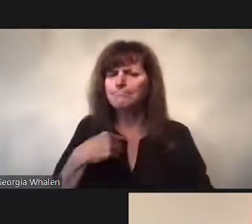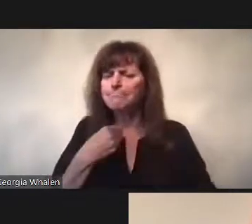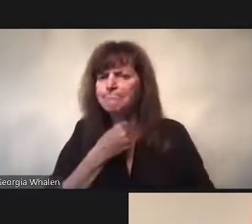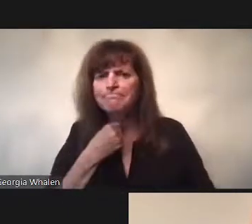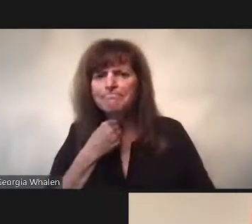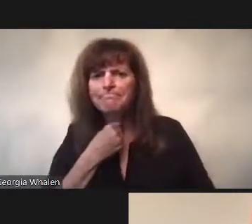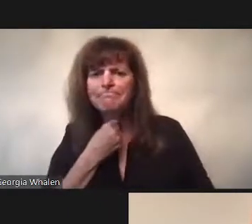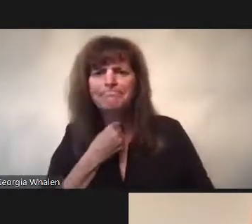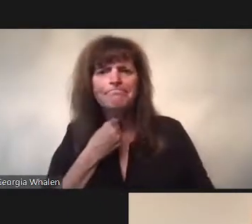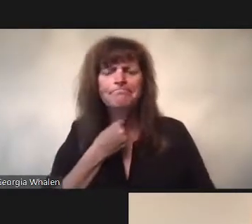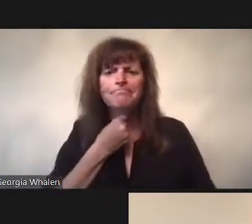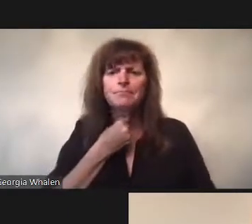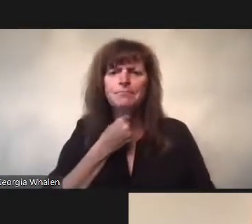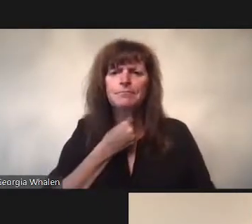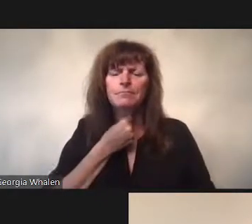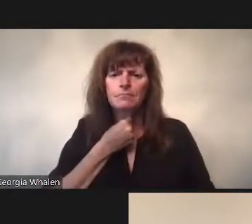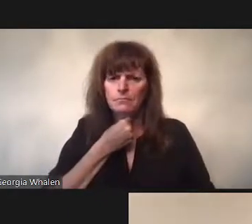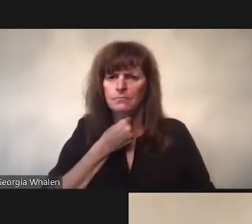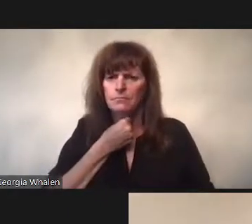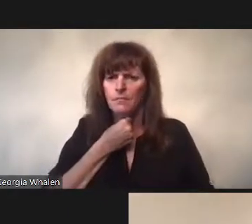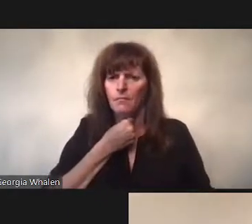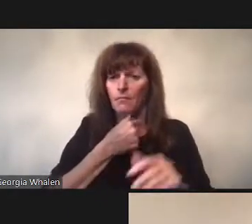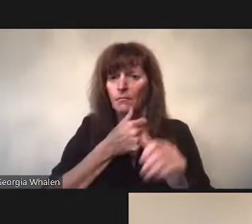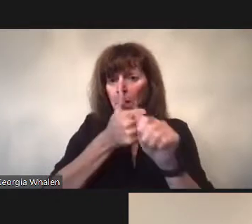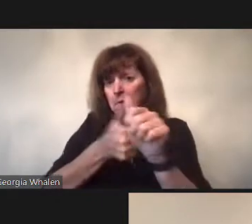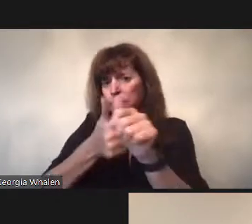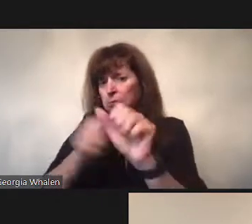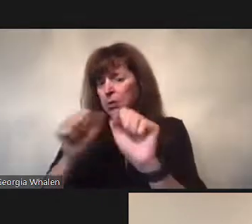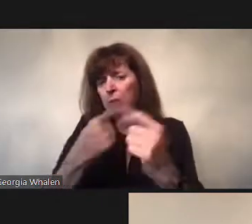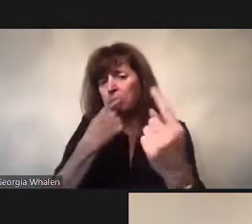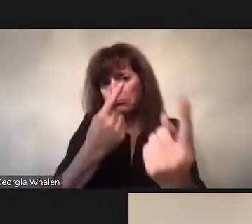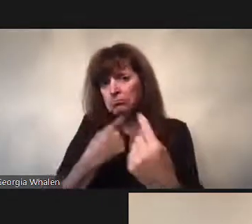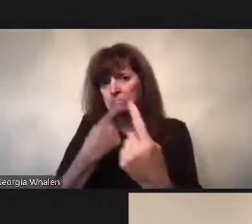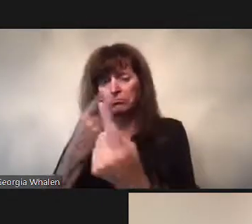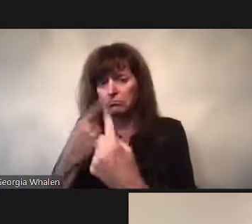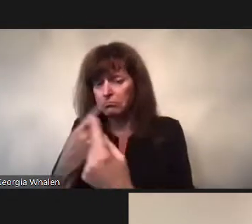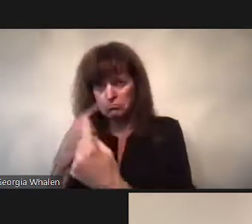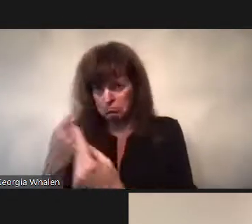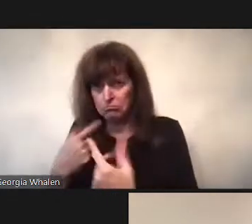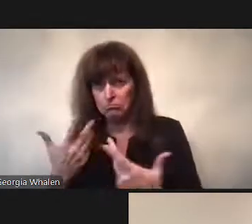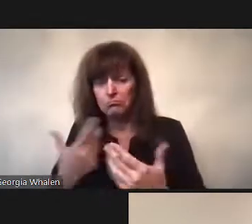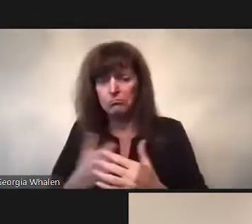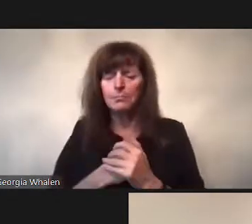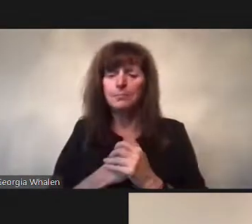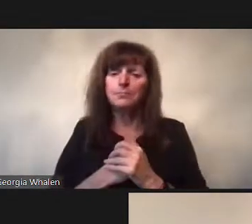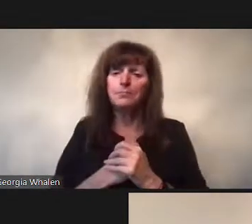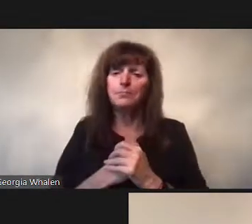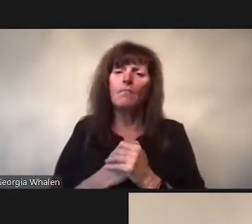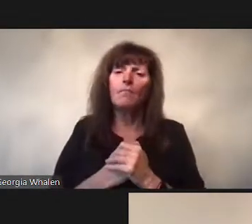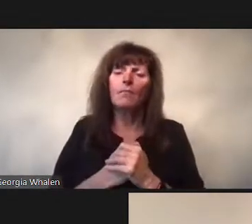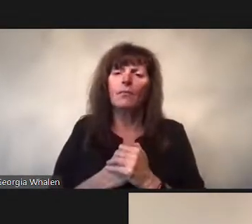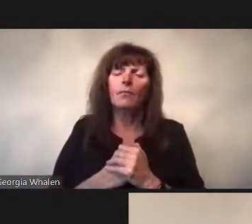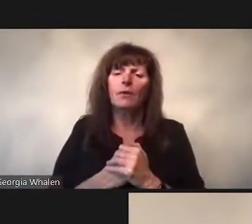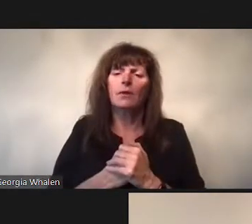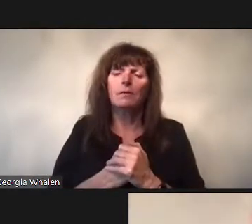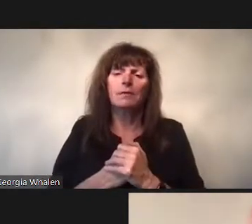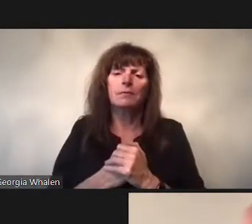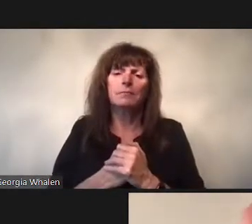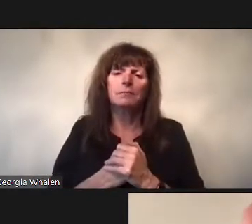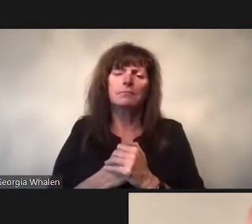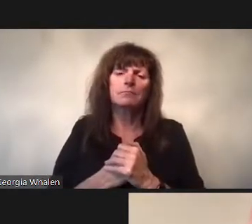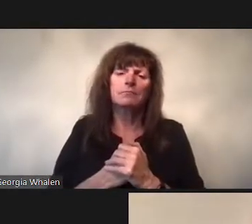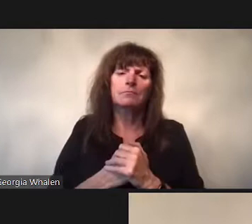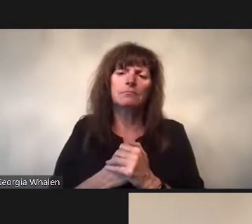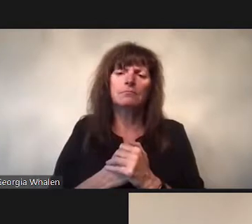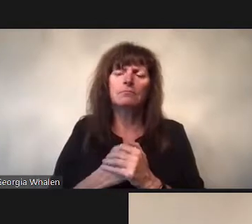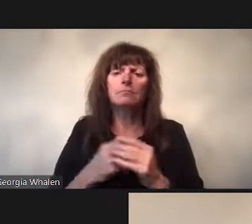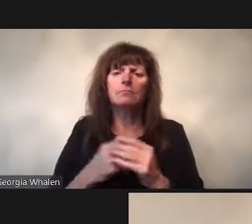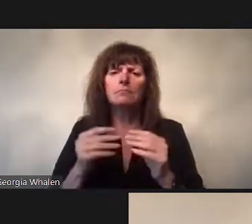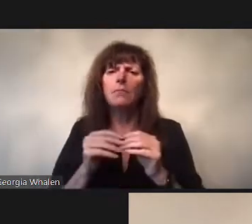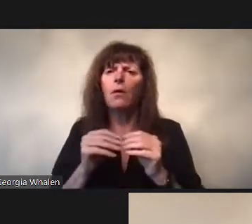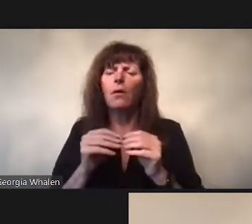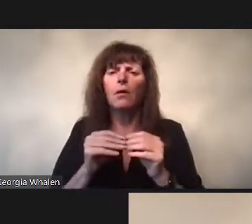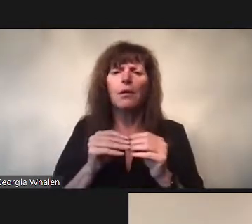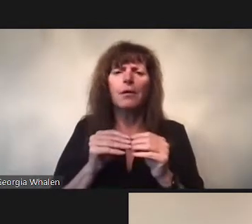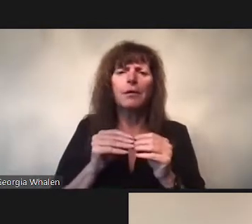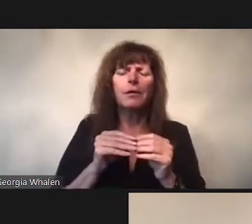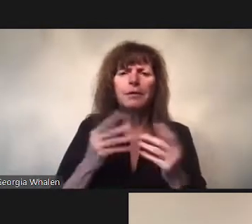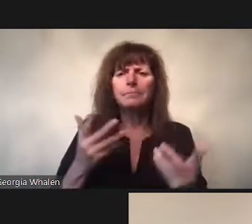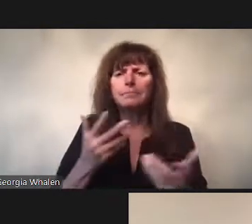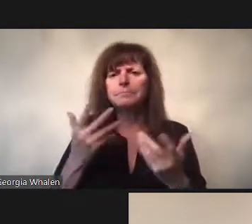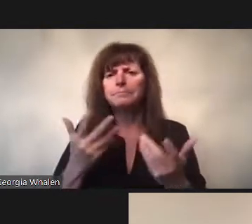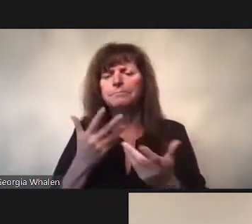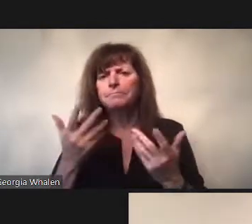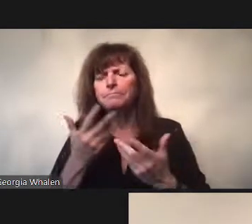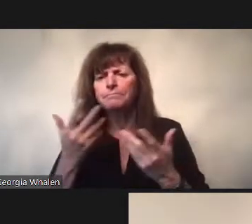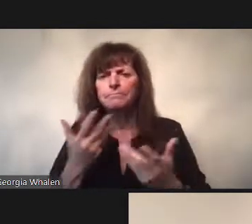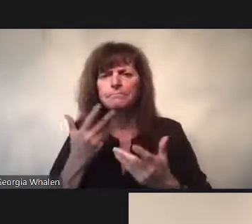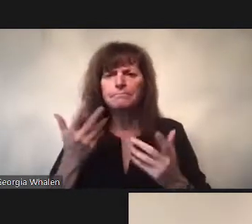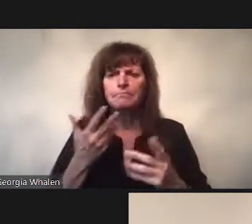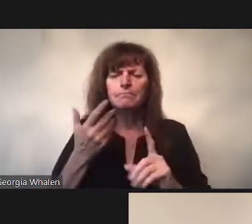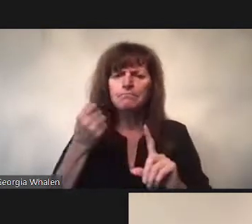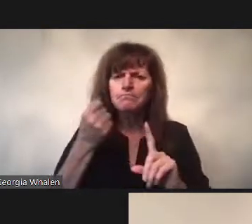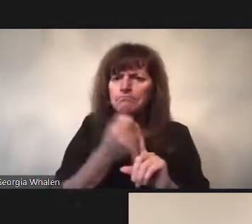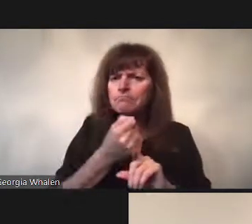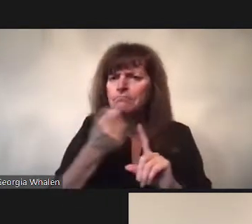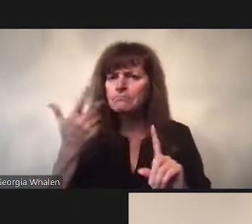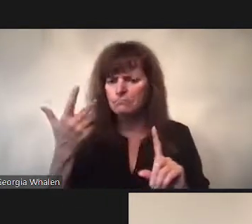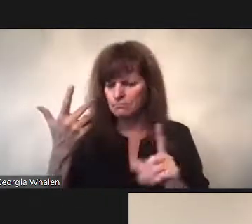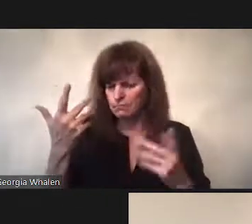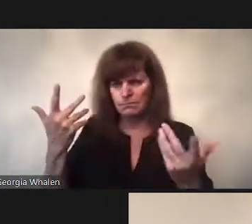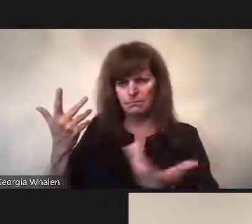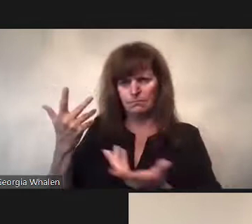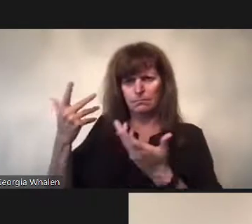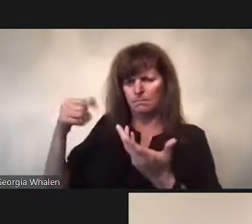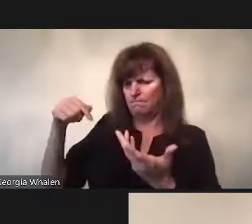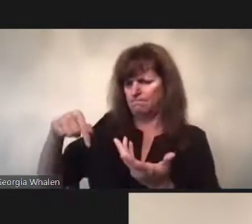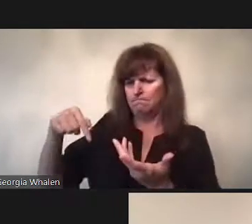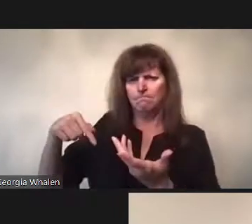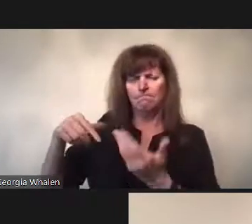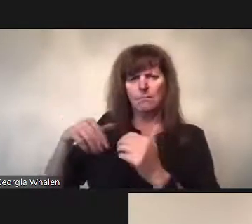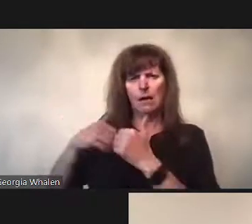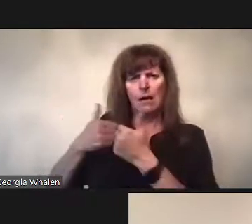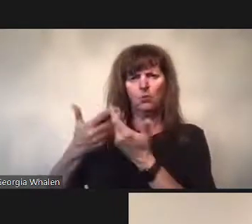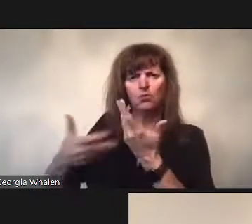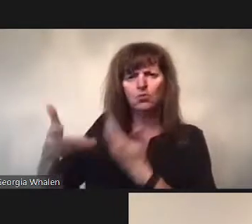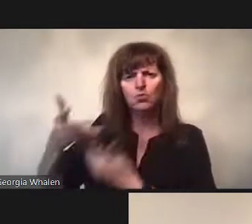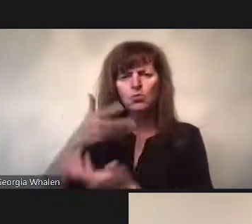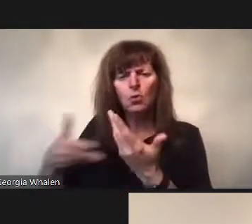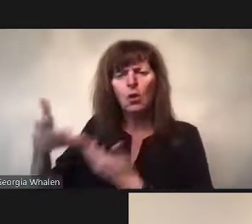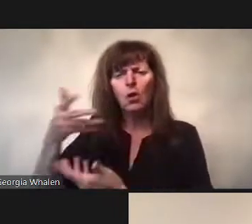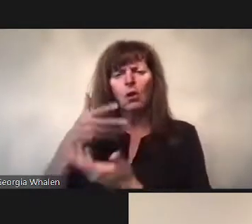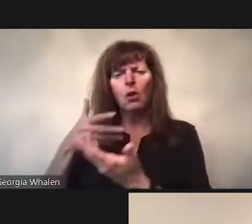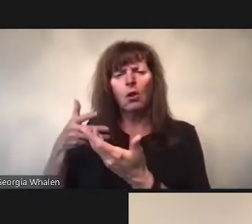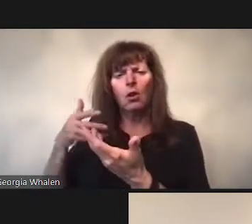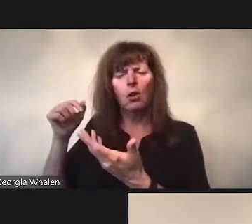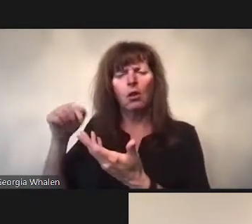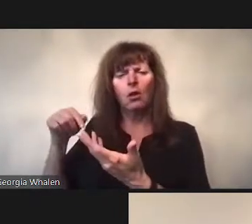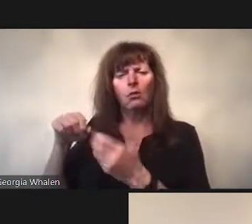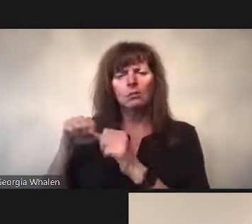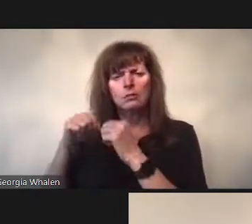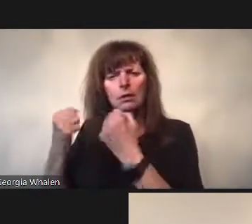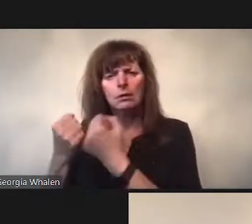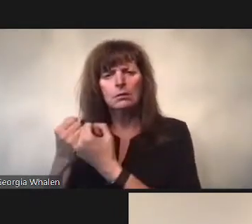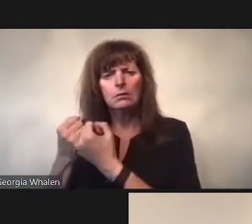In all of your comprehensive papers,